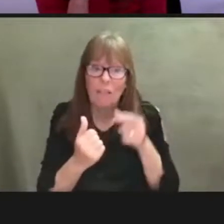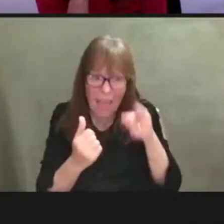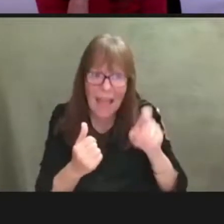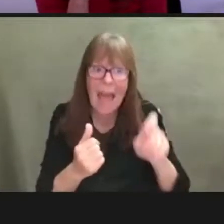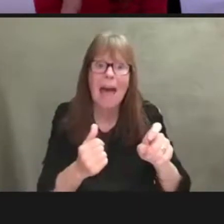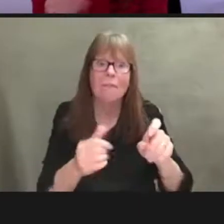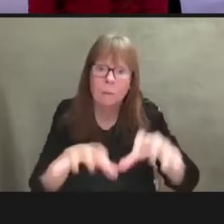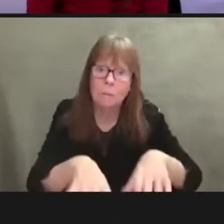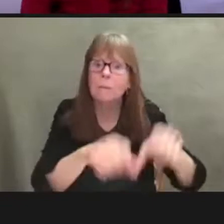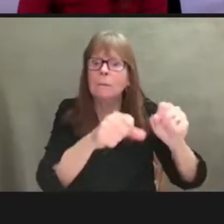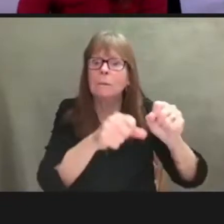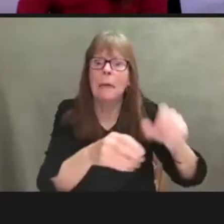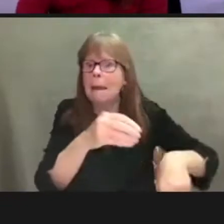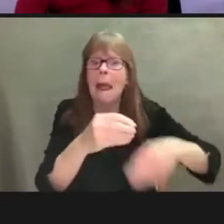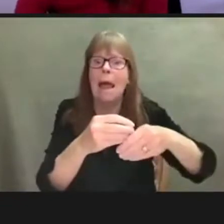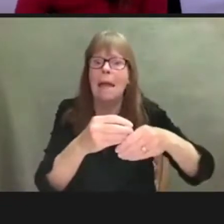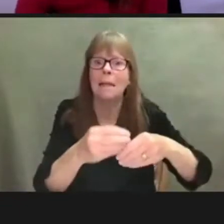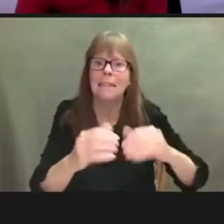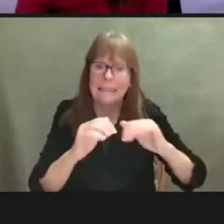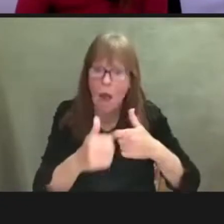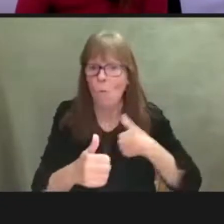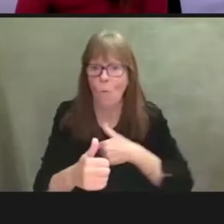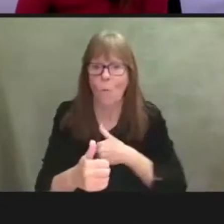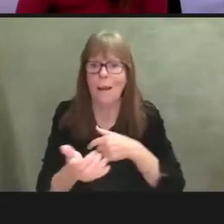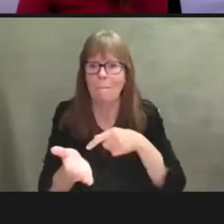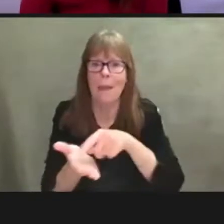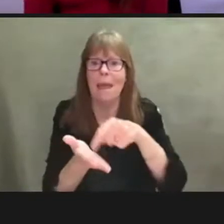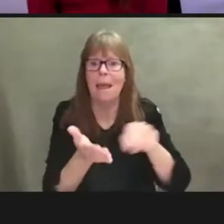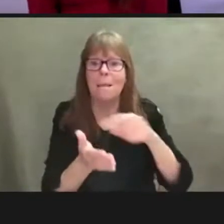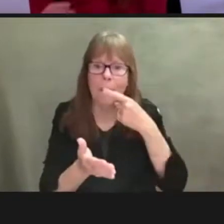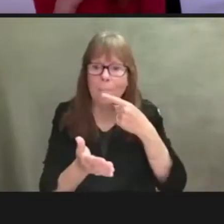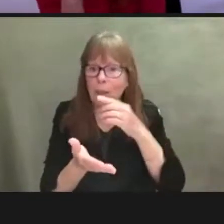Because of the way we fund public schools in the United States, basically through property